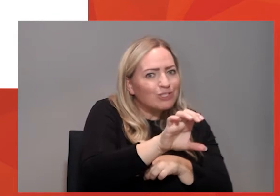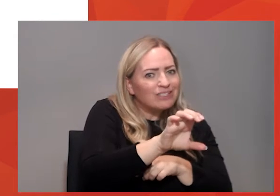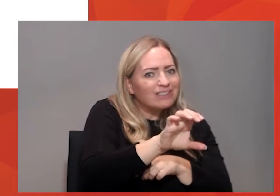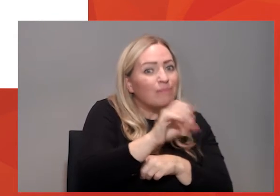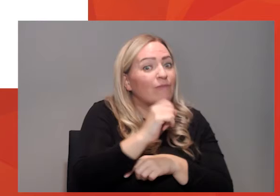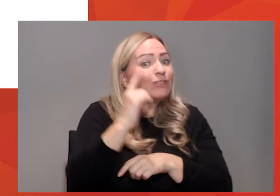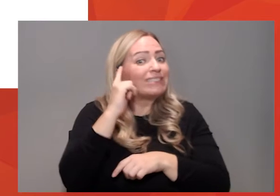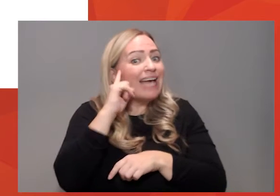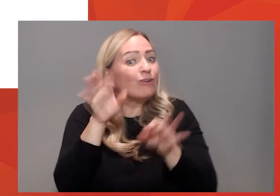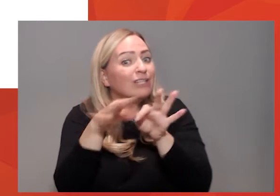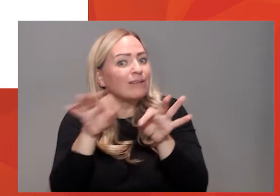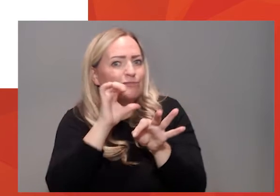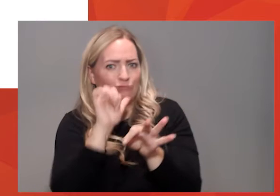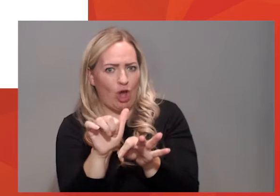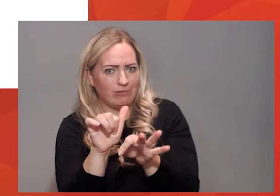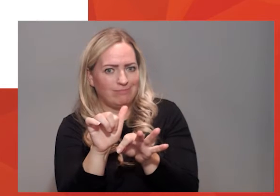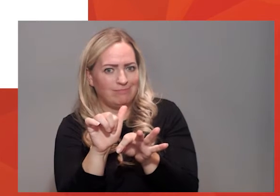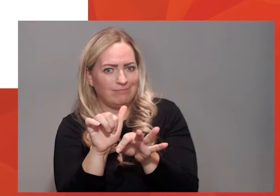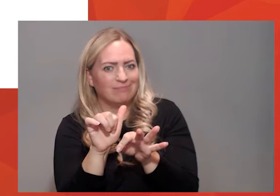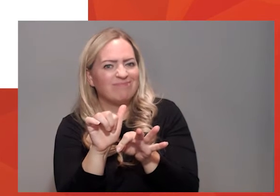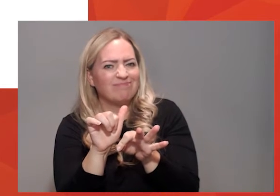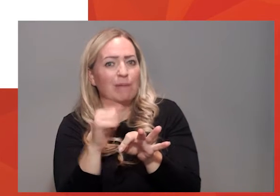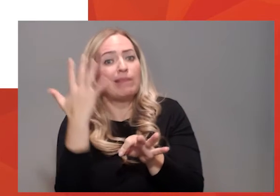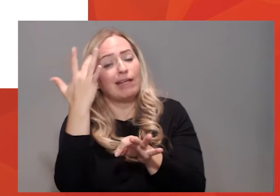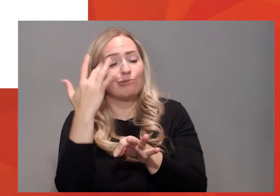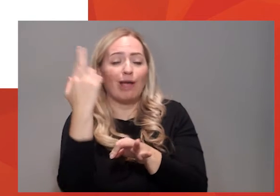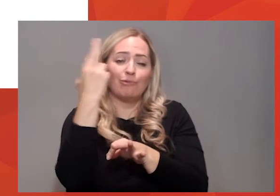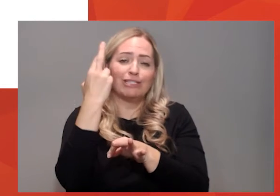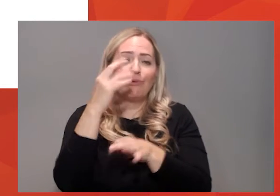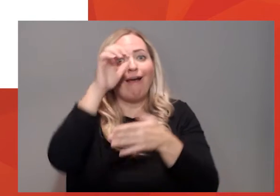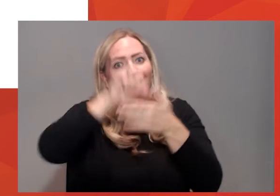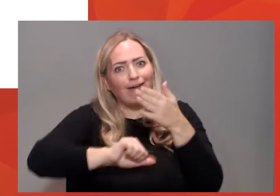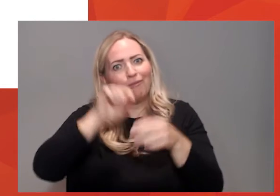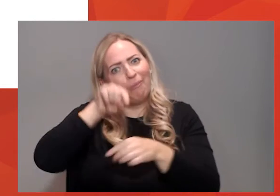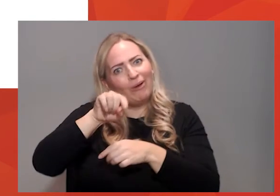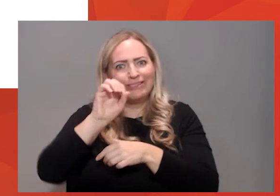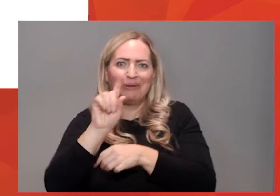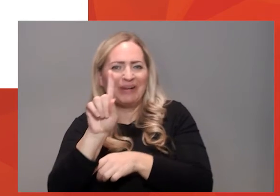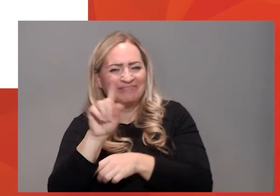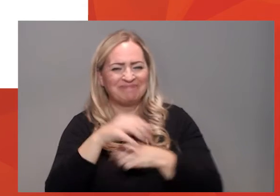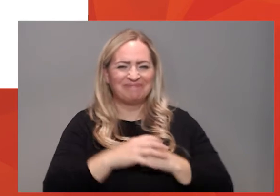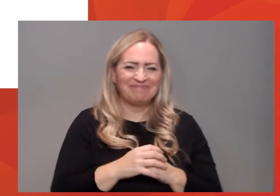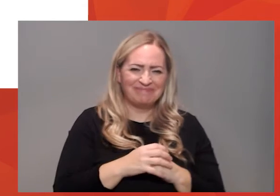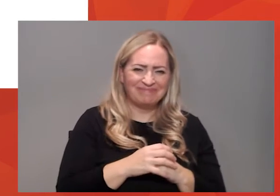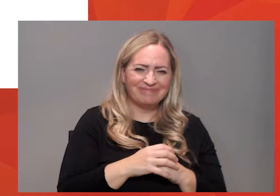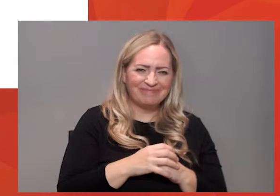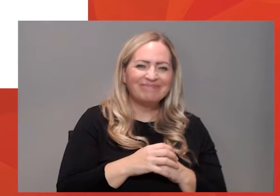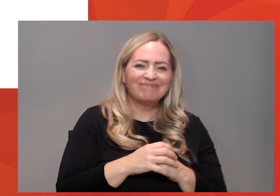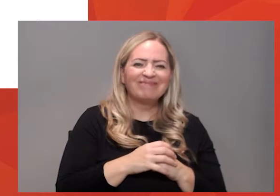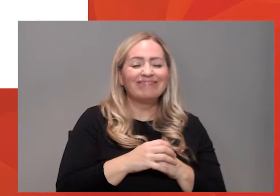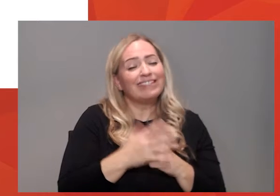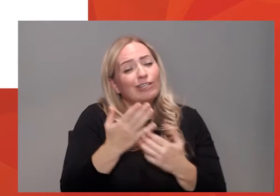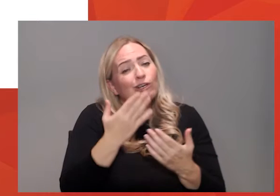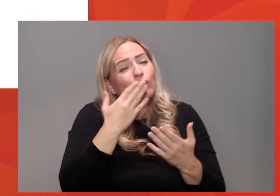(for this sound subtitles) we did not. Maybe there is the reason why we lost this 0.1 :D This is a good one.